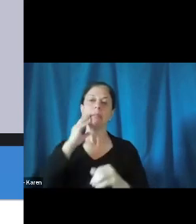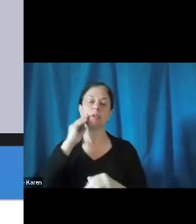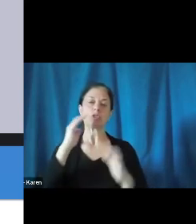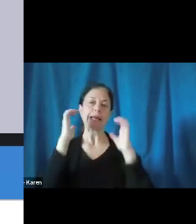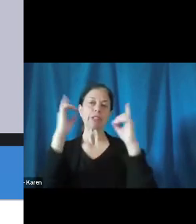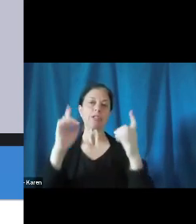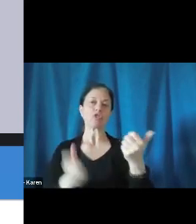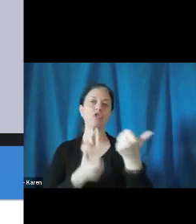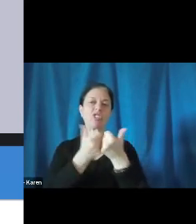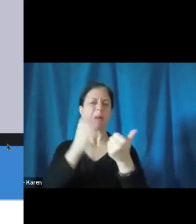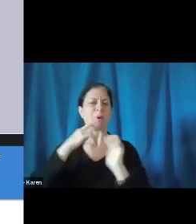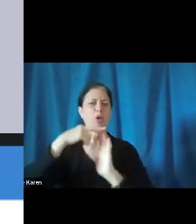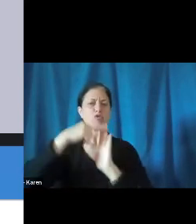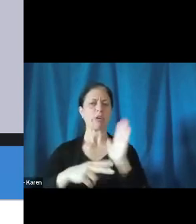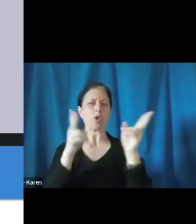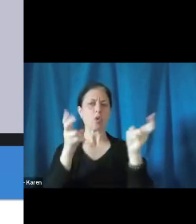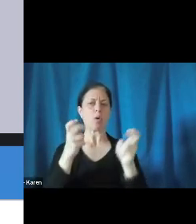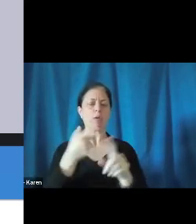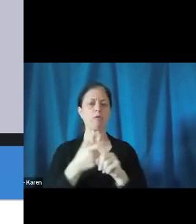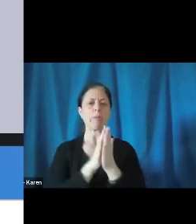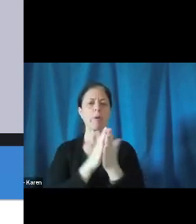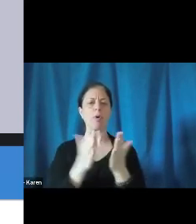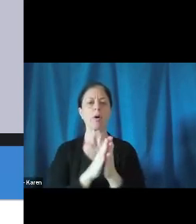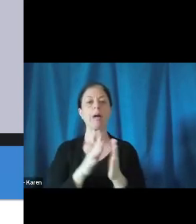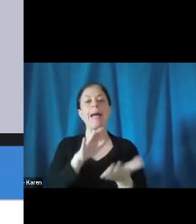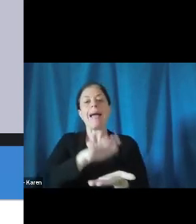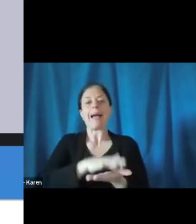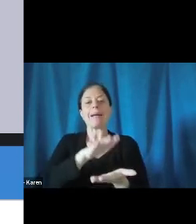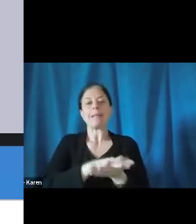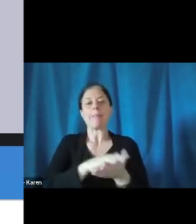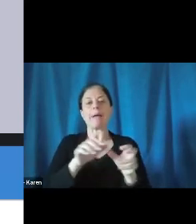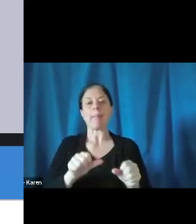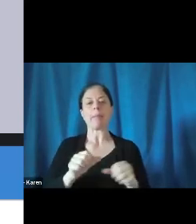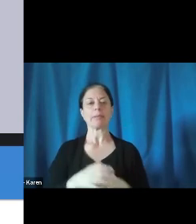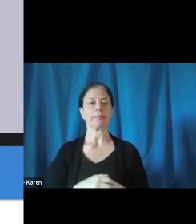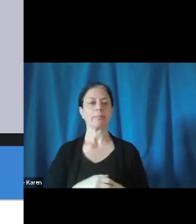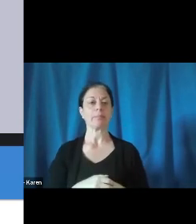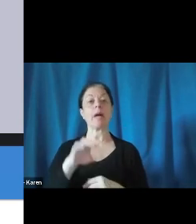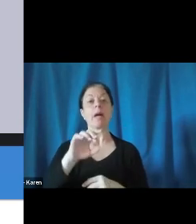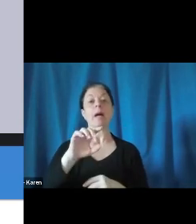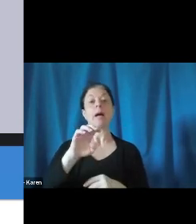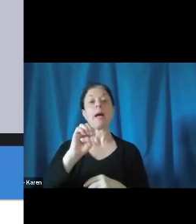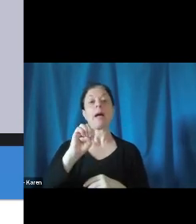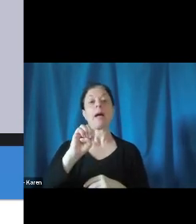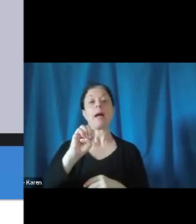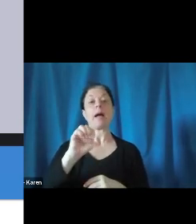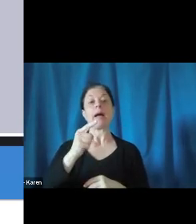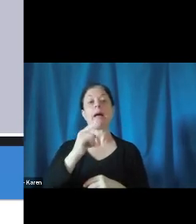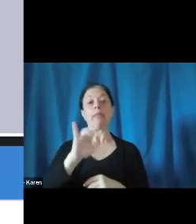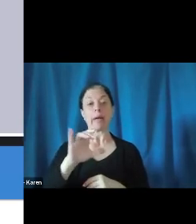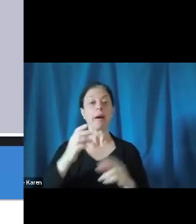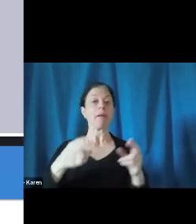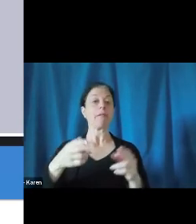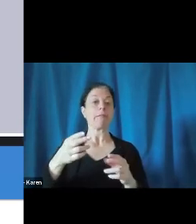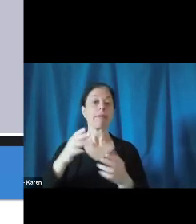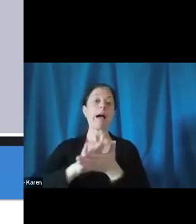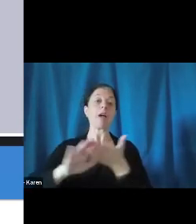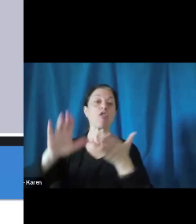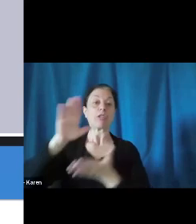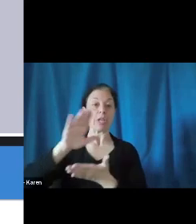marry for fear of losing their benefits. And so many people still experience educational challenges and I will read here a quote from "Academic Ableism"